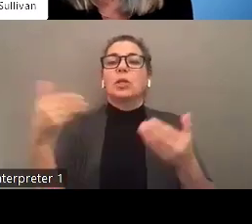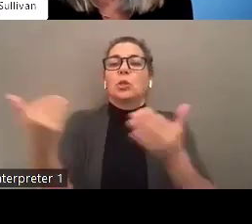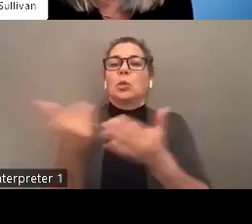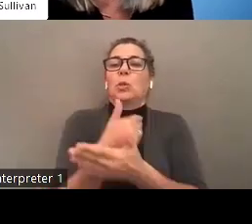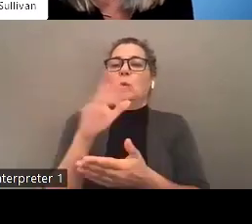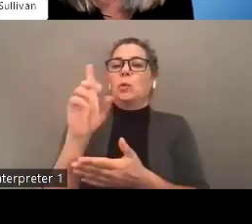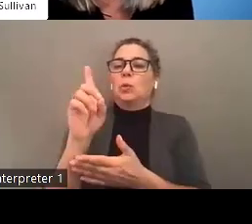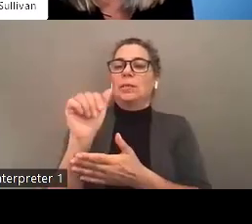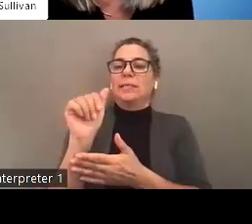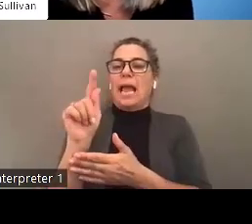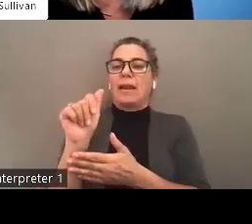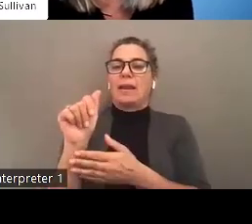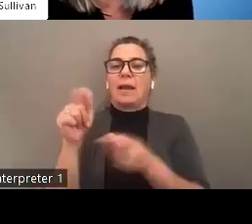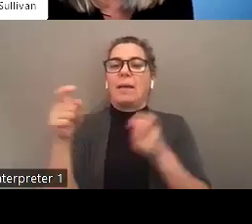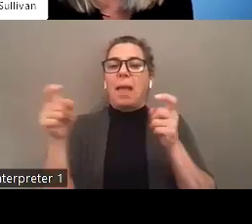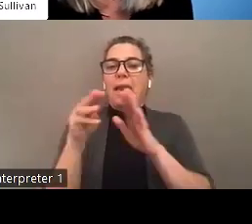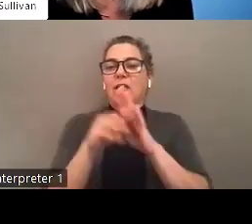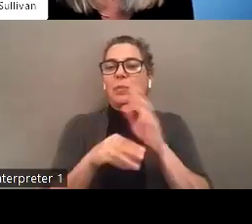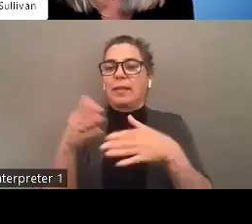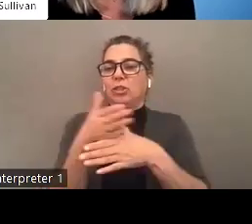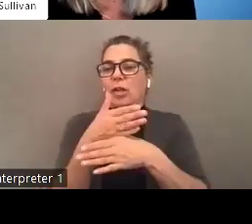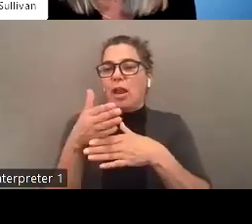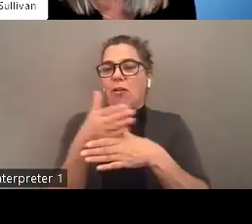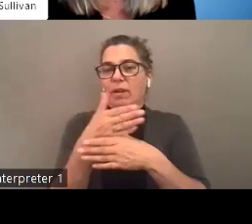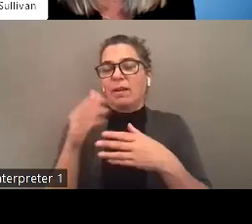and Sharing Policy webinar series, diving deeper